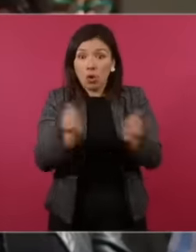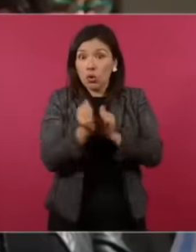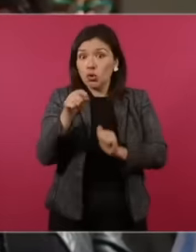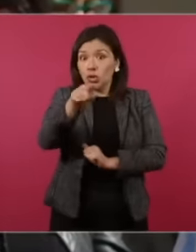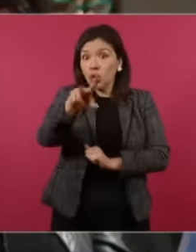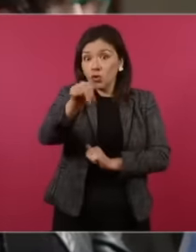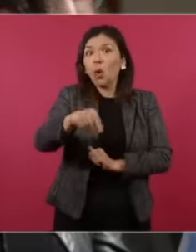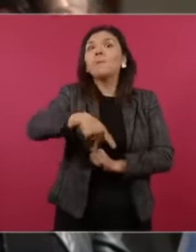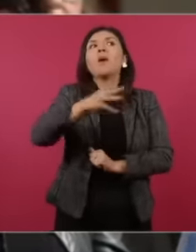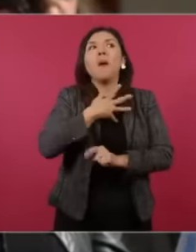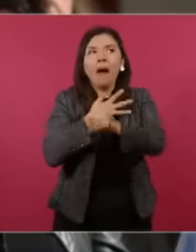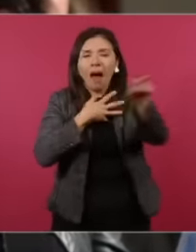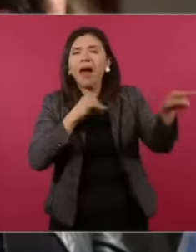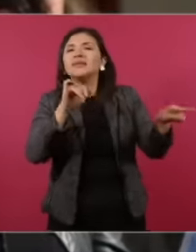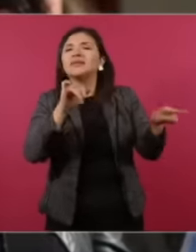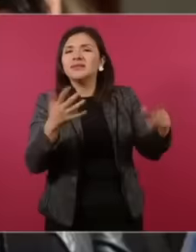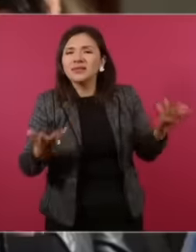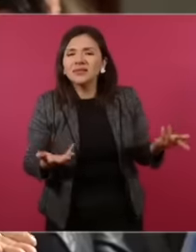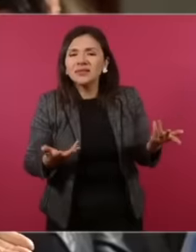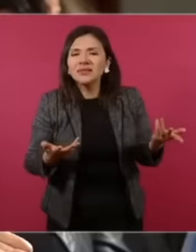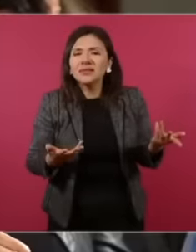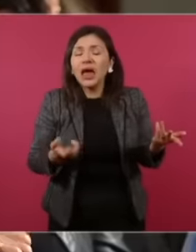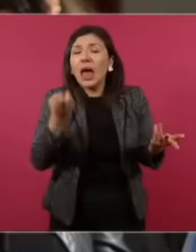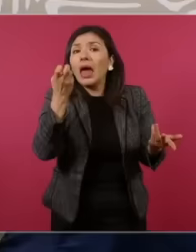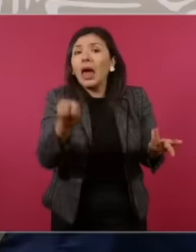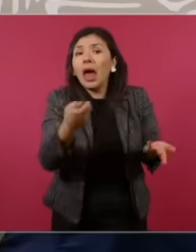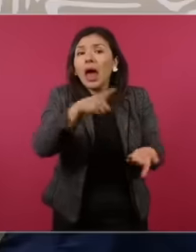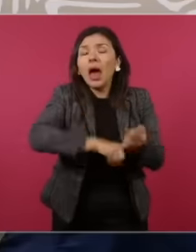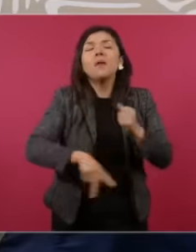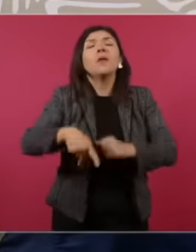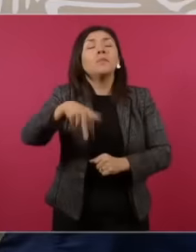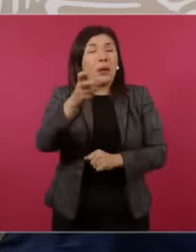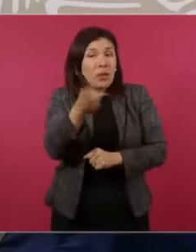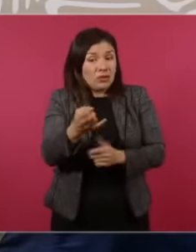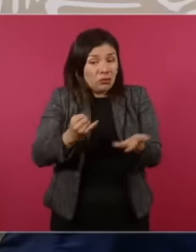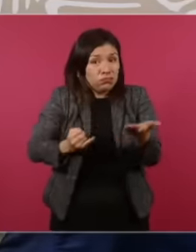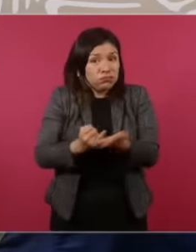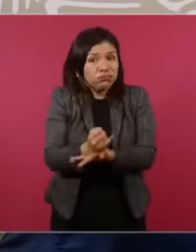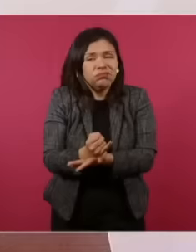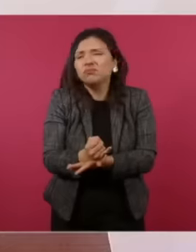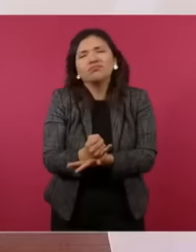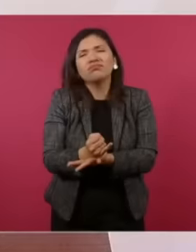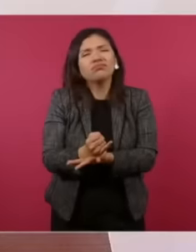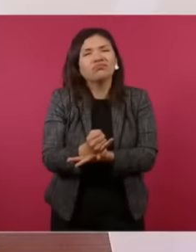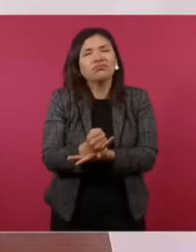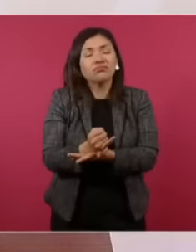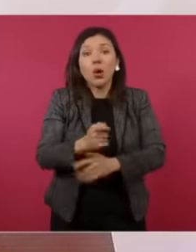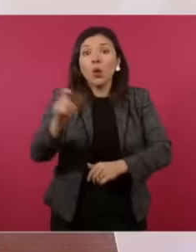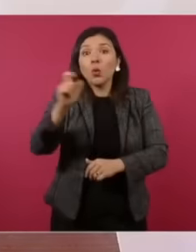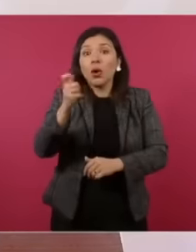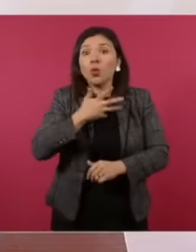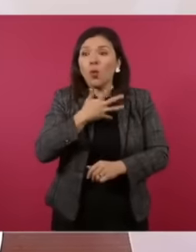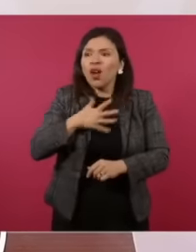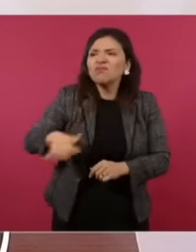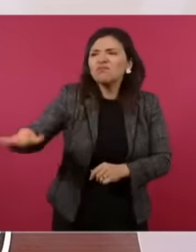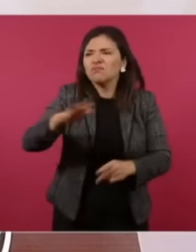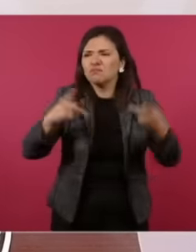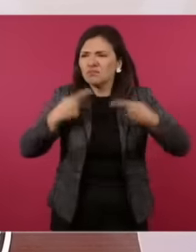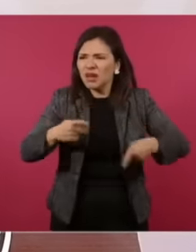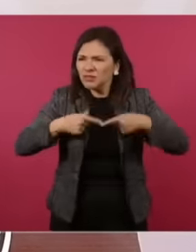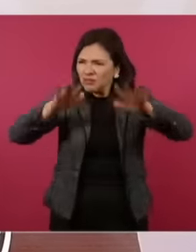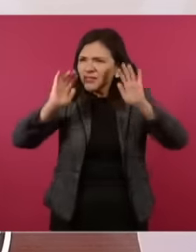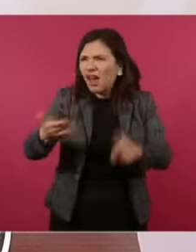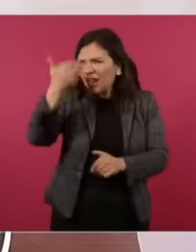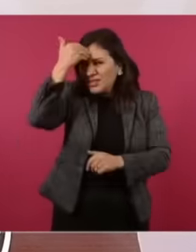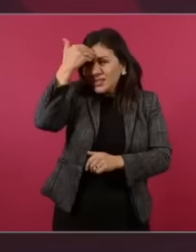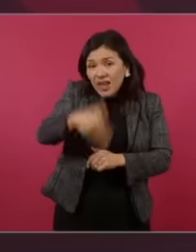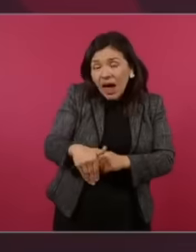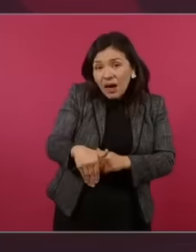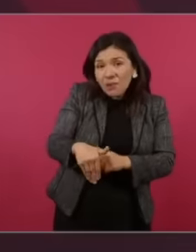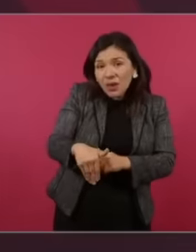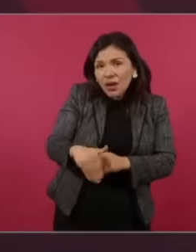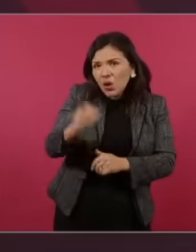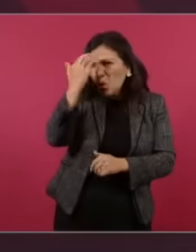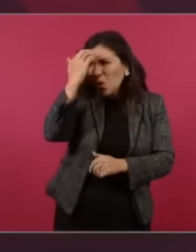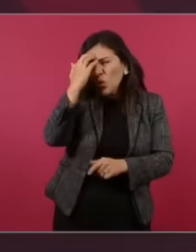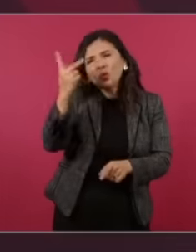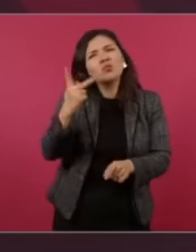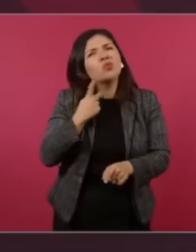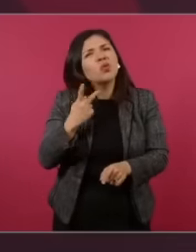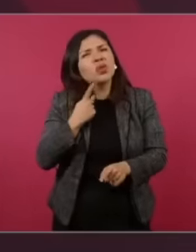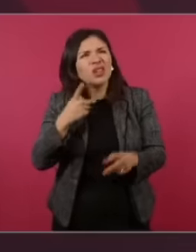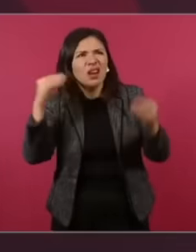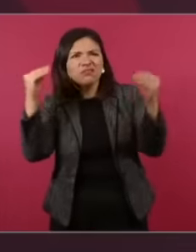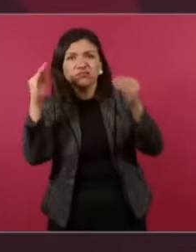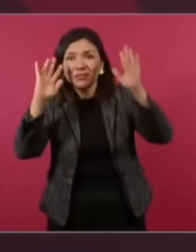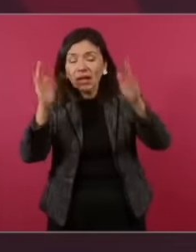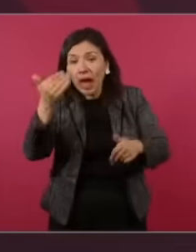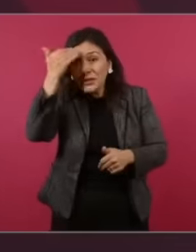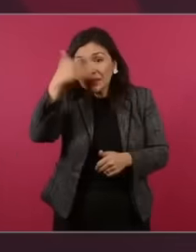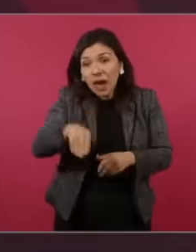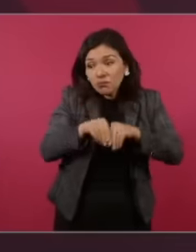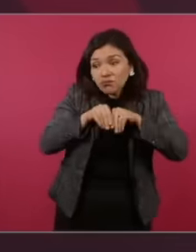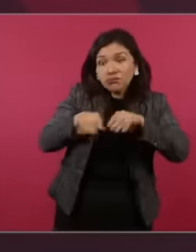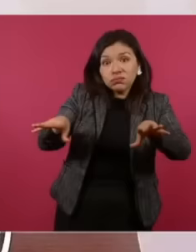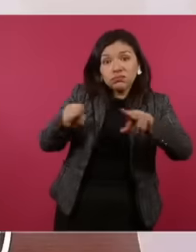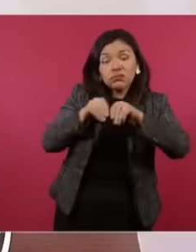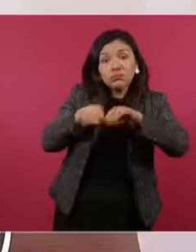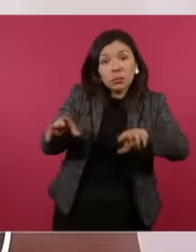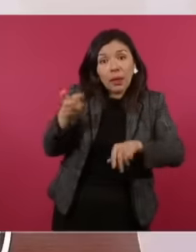yes. So it is not decisive. because when you have a conscious, politicized people, people